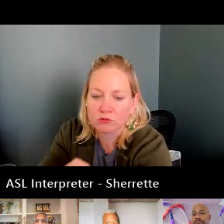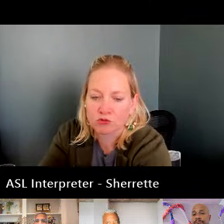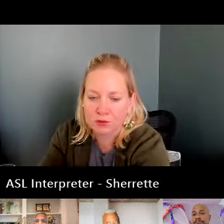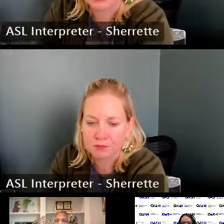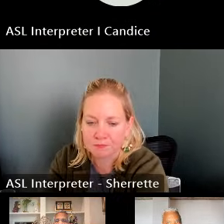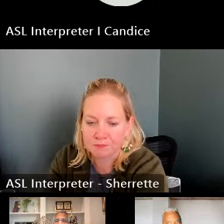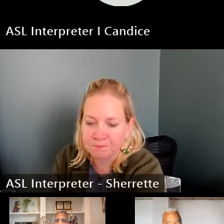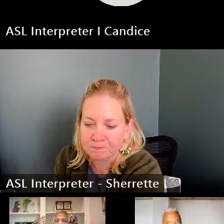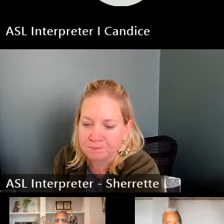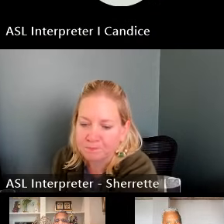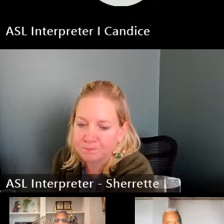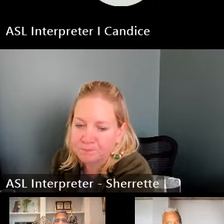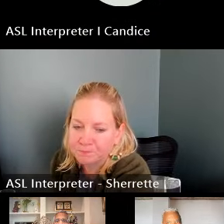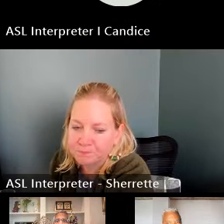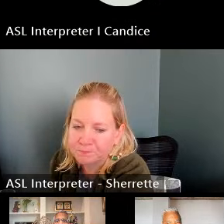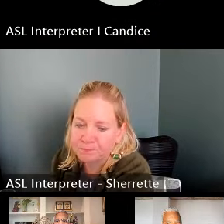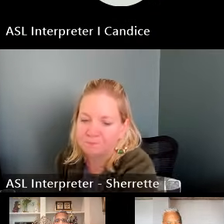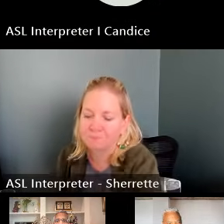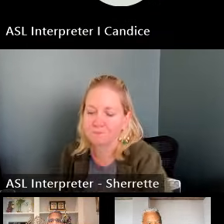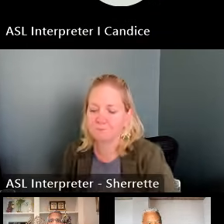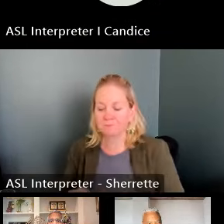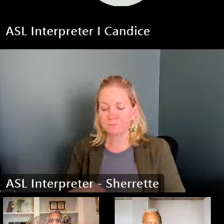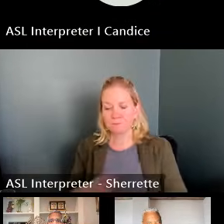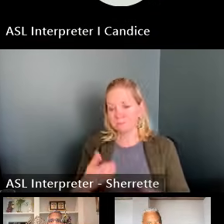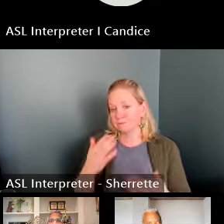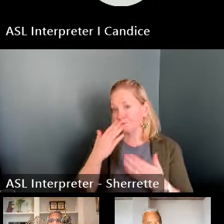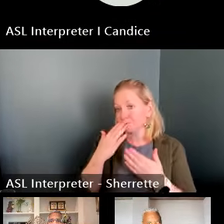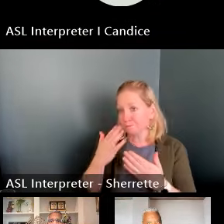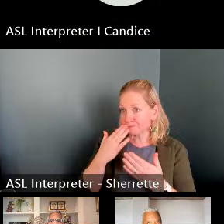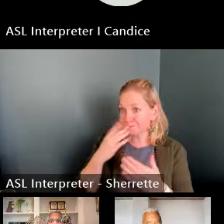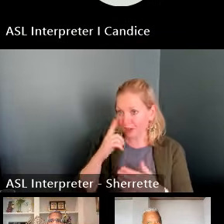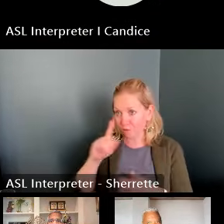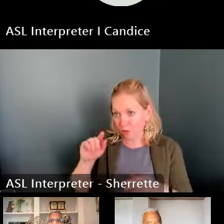David Wong: Thank you, Dr. Green for the introduction. It's my honor to be here today